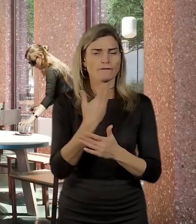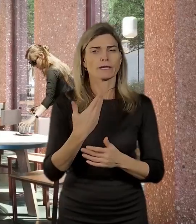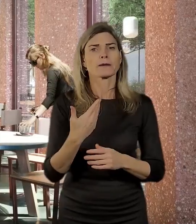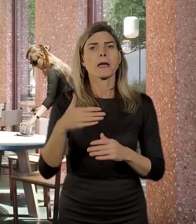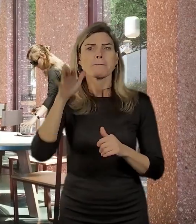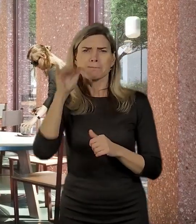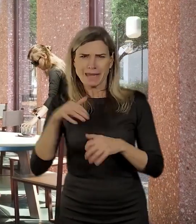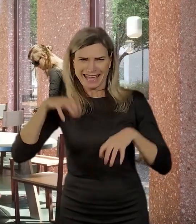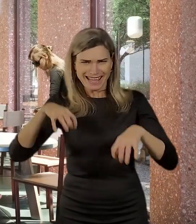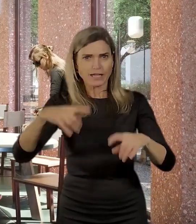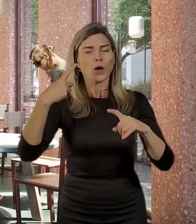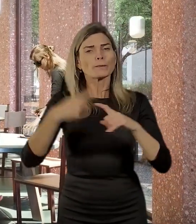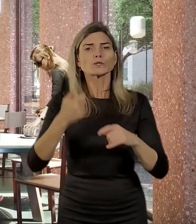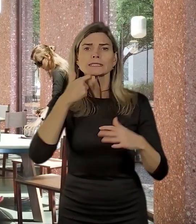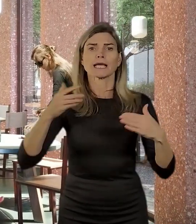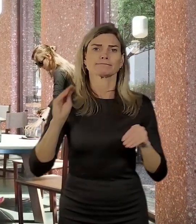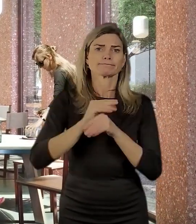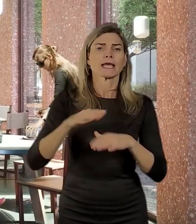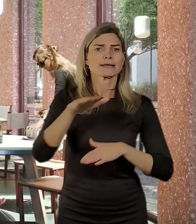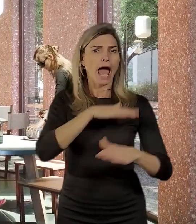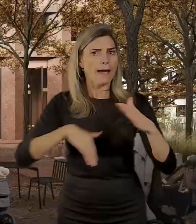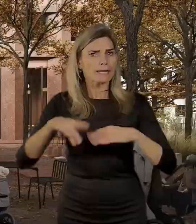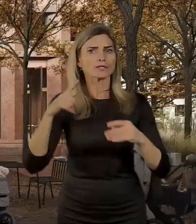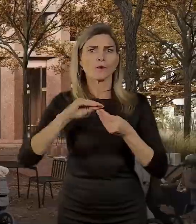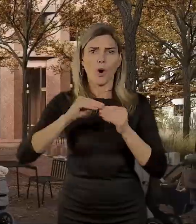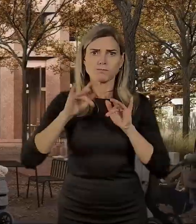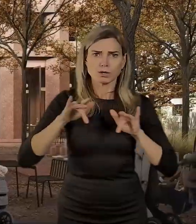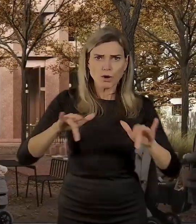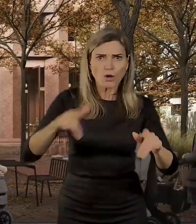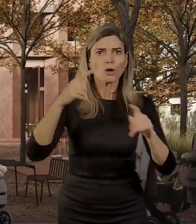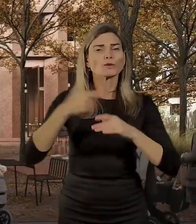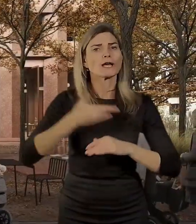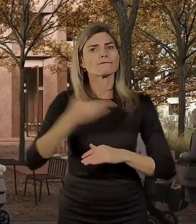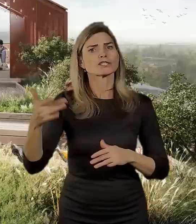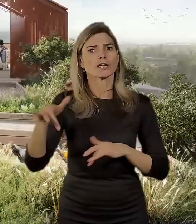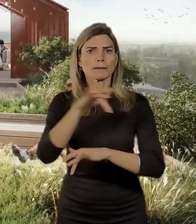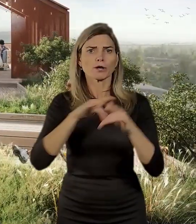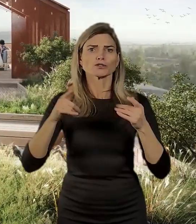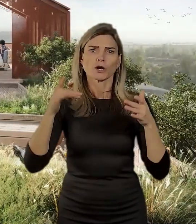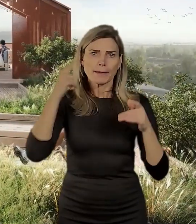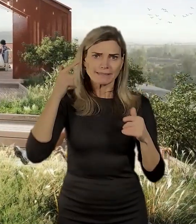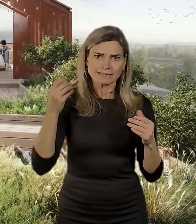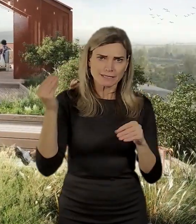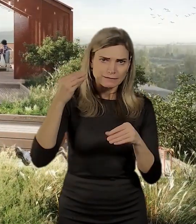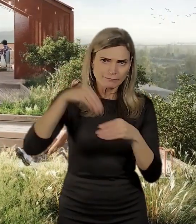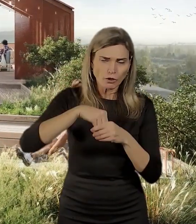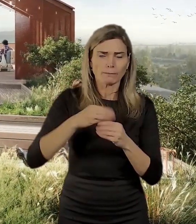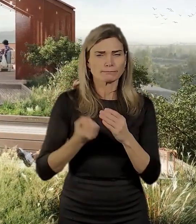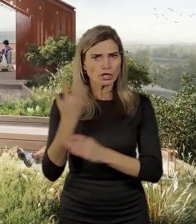The new Modřany sugar factory thus meets the needs of not only its residents, but also long-time residents and the city district.